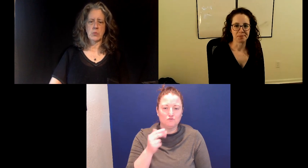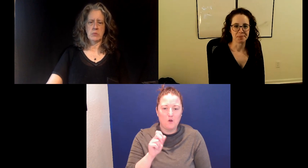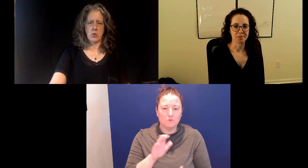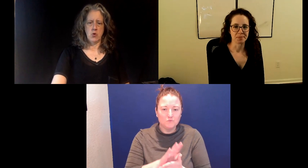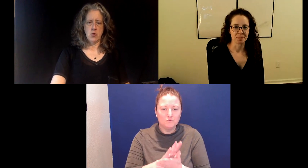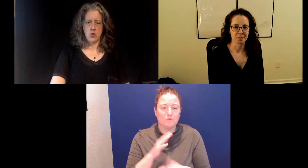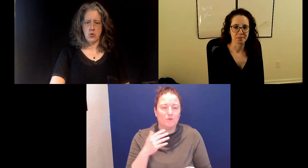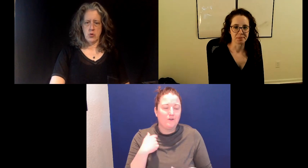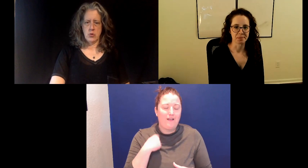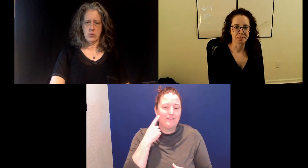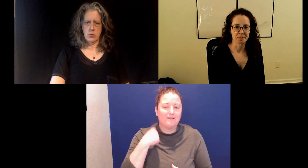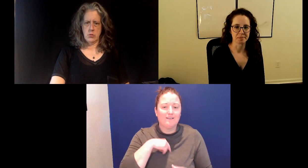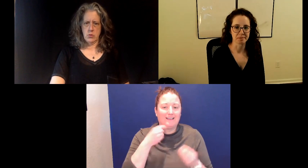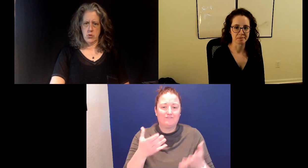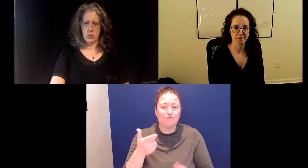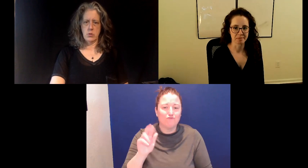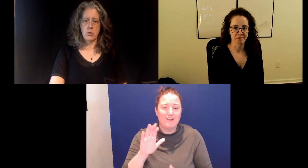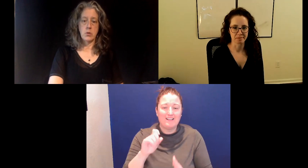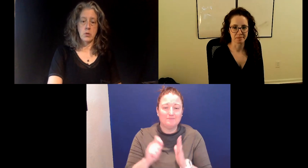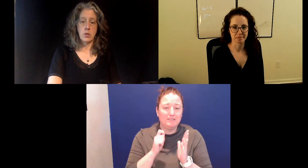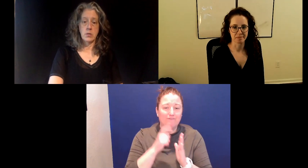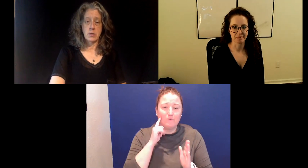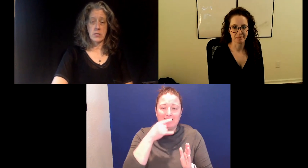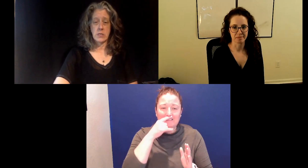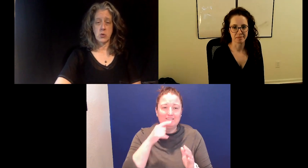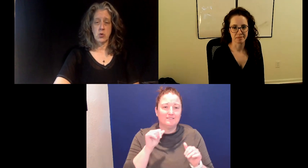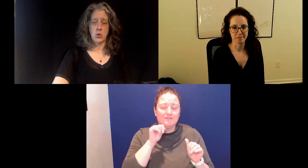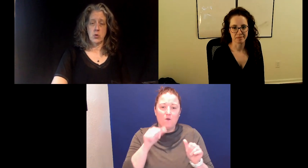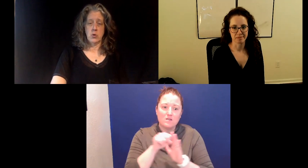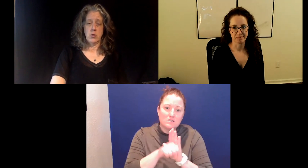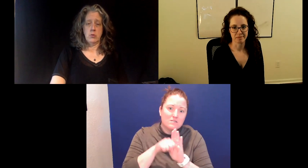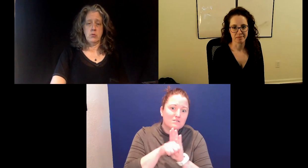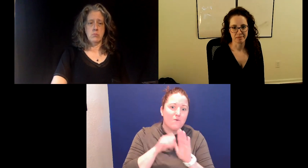so it's very different for us i feel like i have the same experience you know when i'm